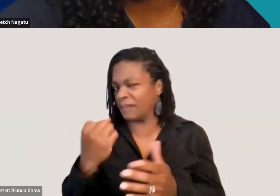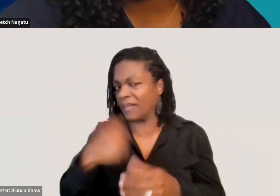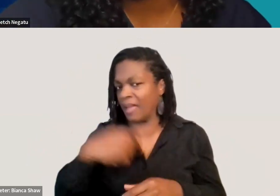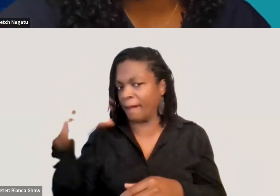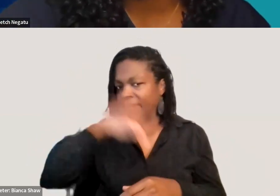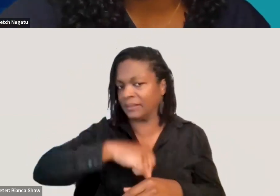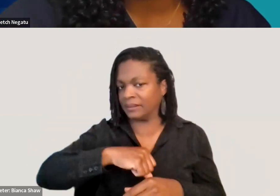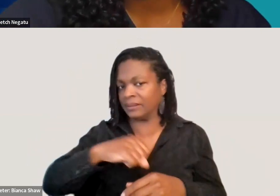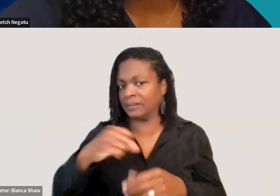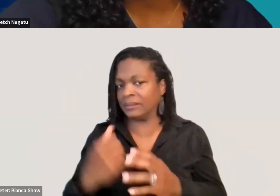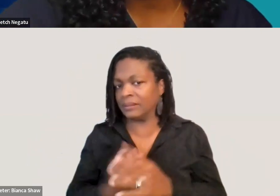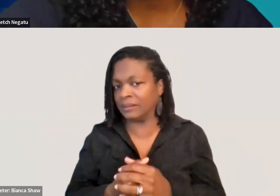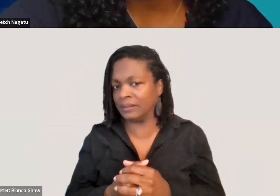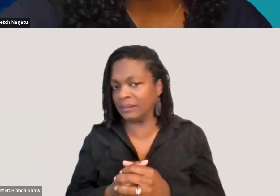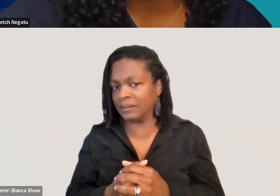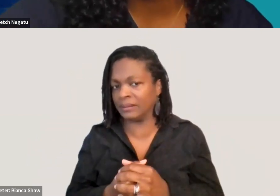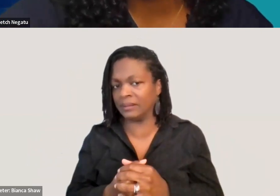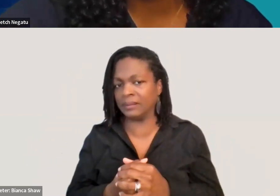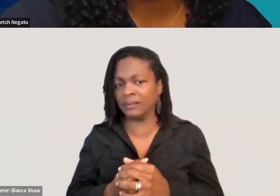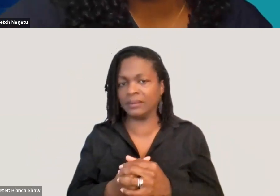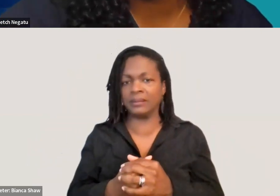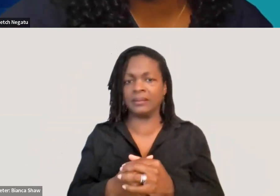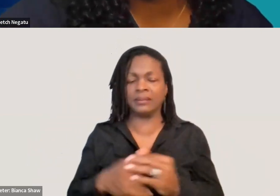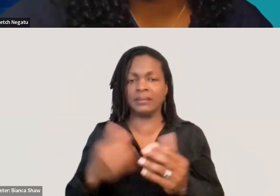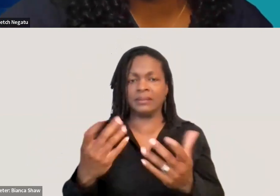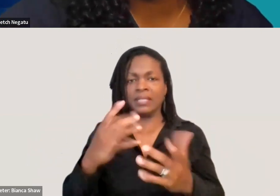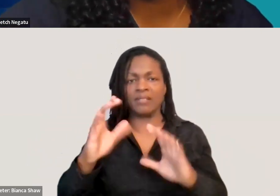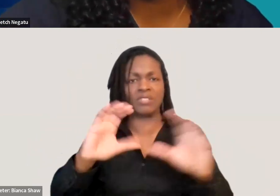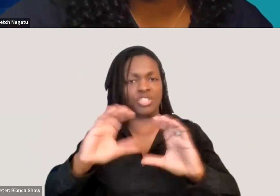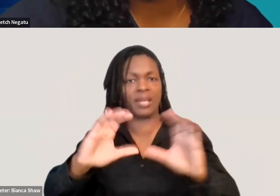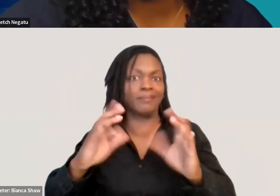You guys were answering because I did see our in the chat and any questions while you were on.